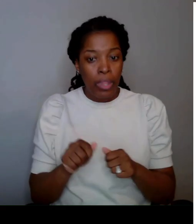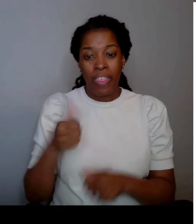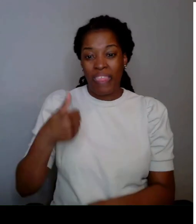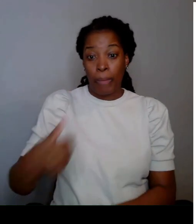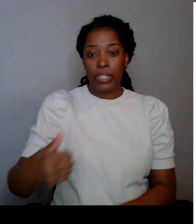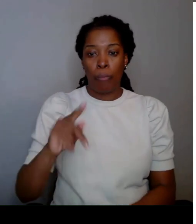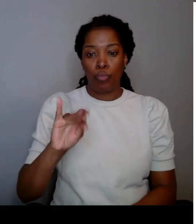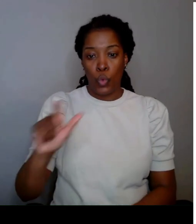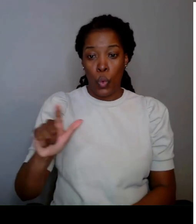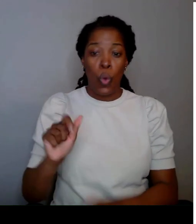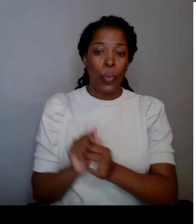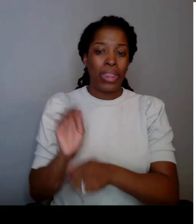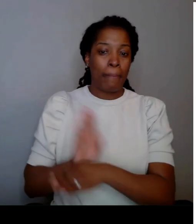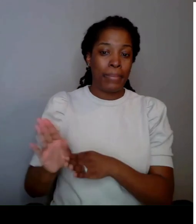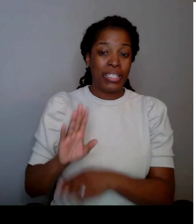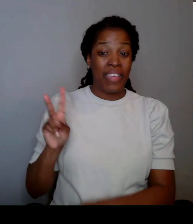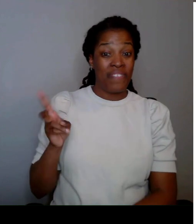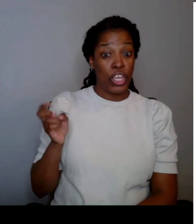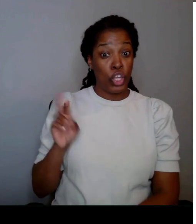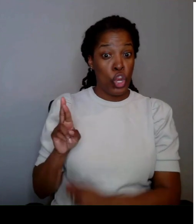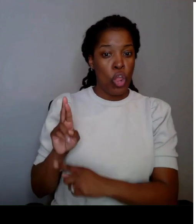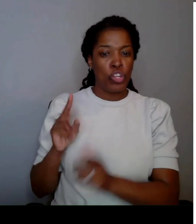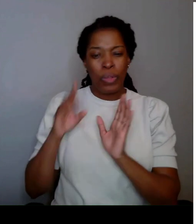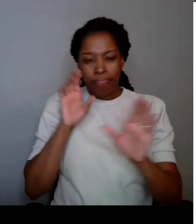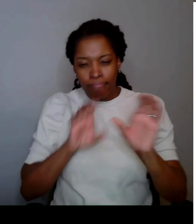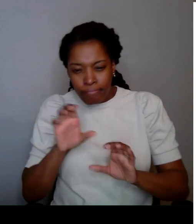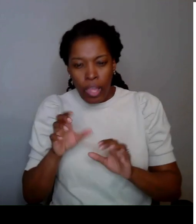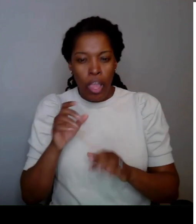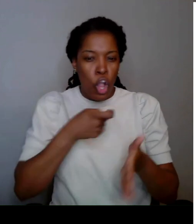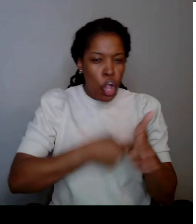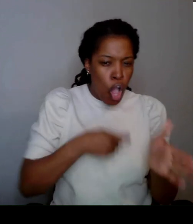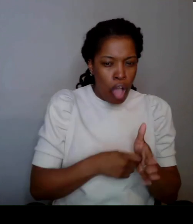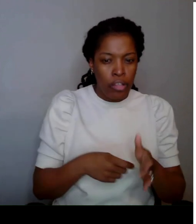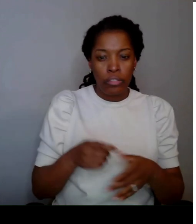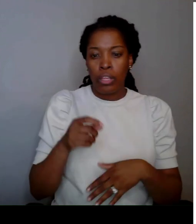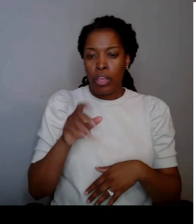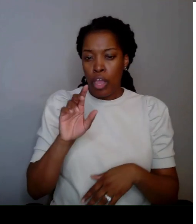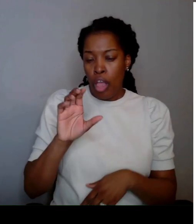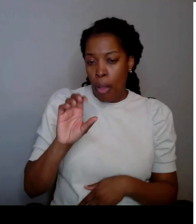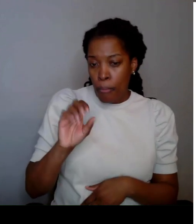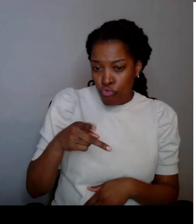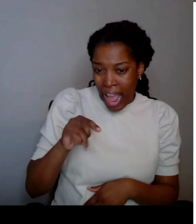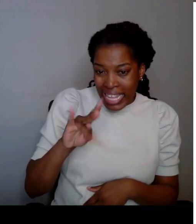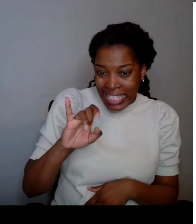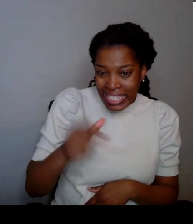After reviewing the worksheet with her VR counselor, they determined the business was viable on a small scale.